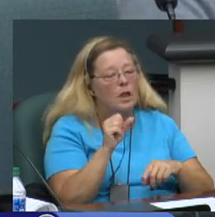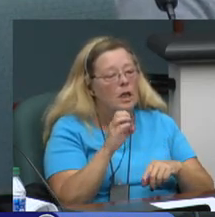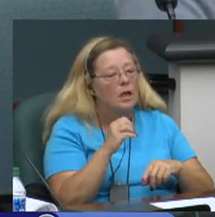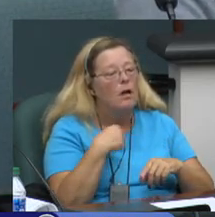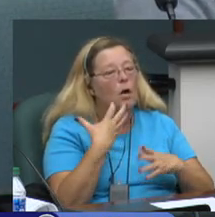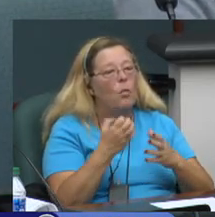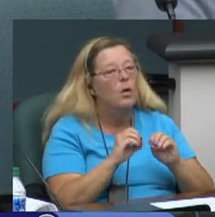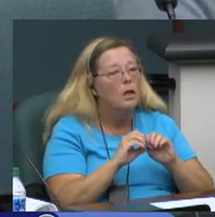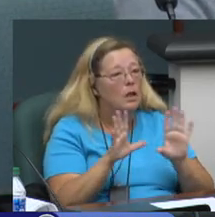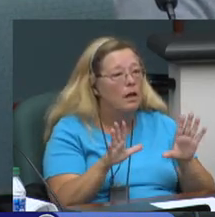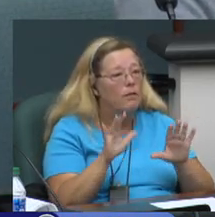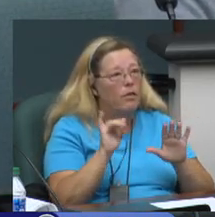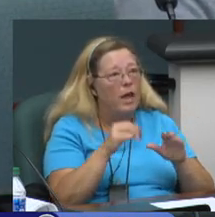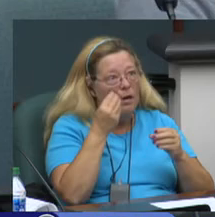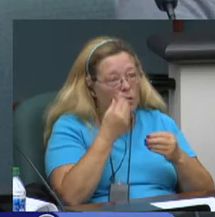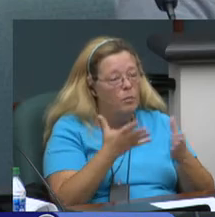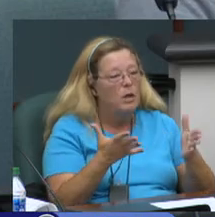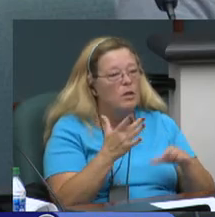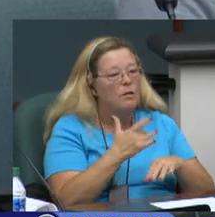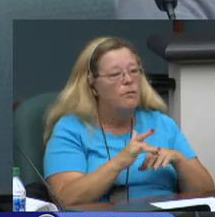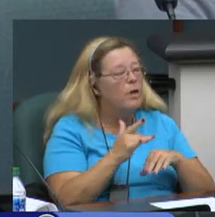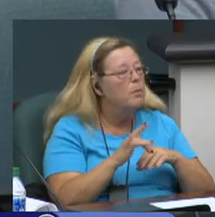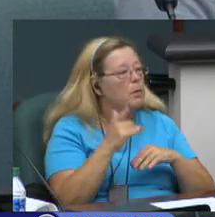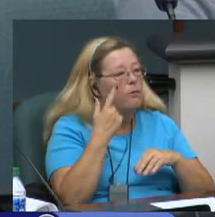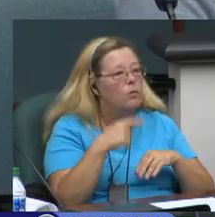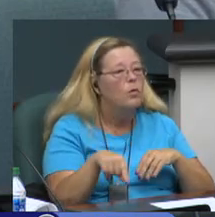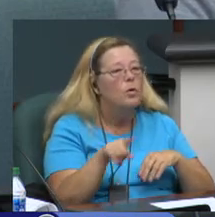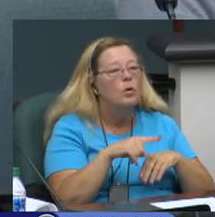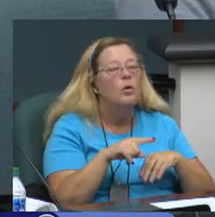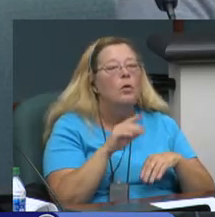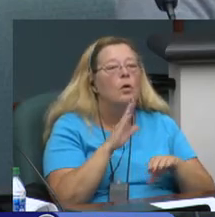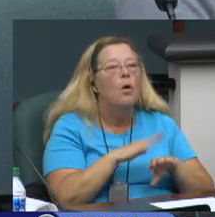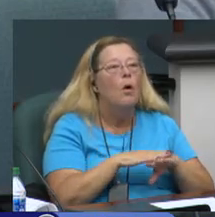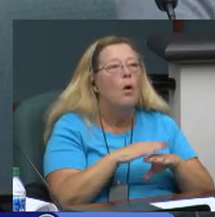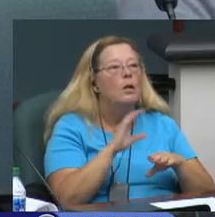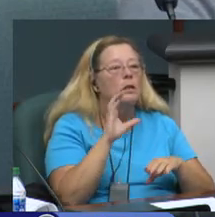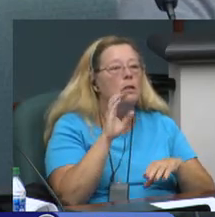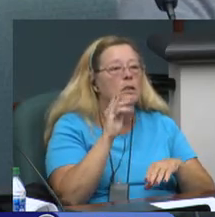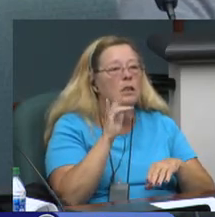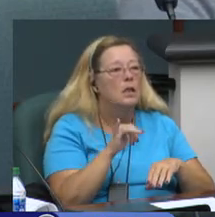that that information is available on the city planning and transportation